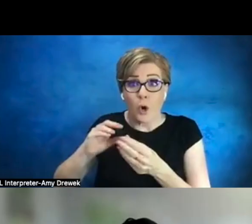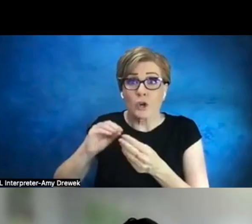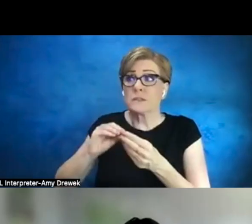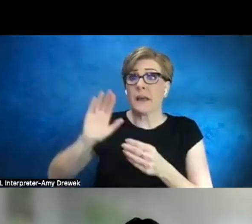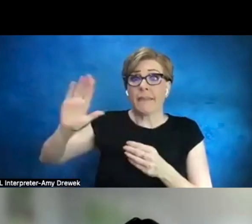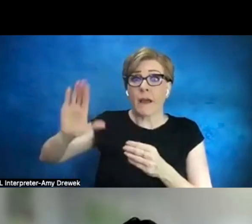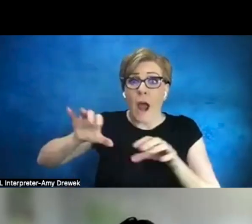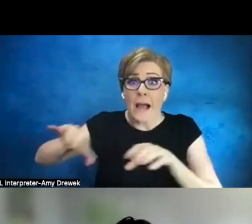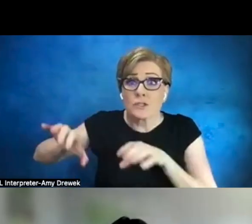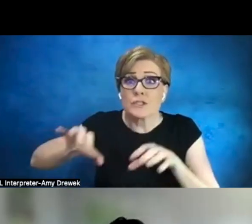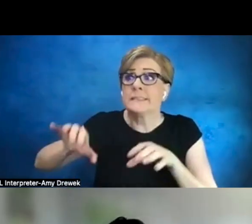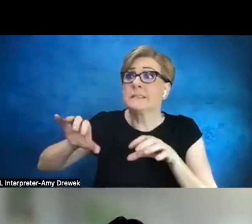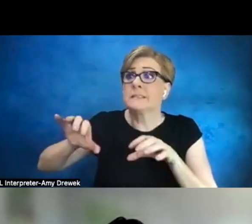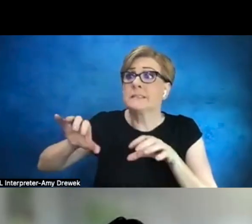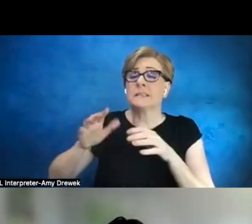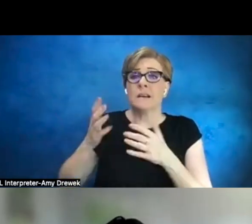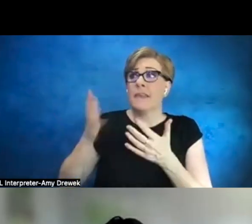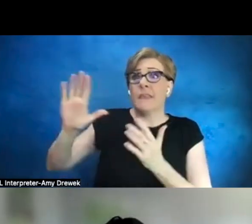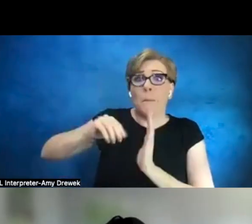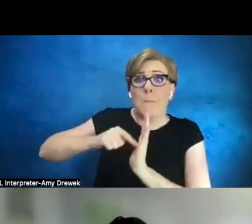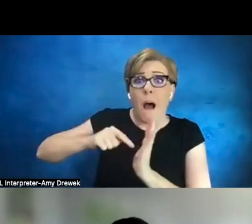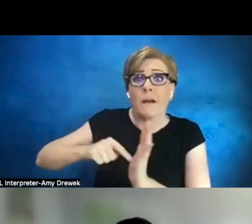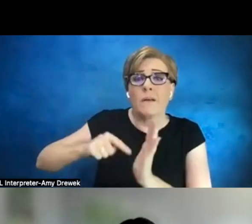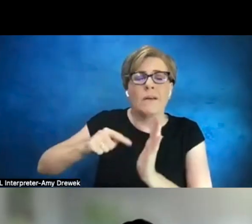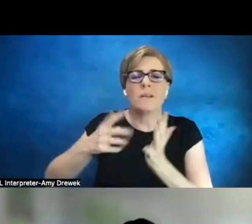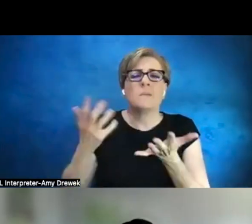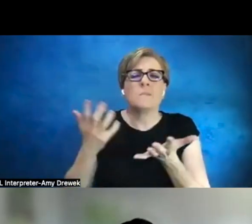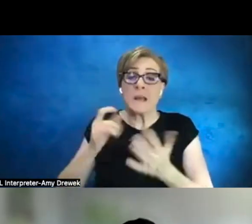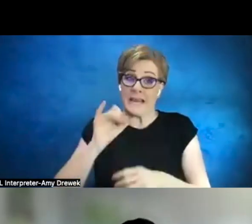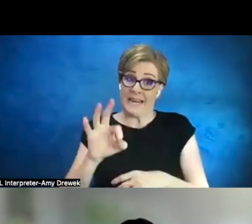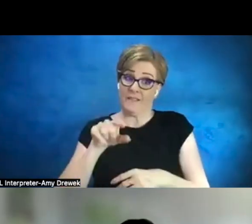if you share out, if you are going to be on camera, please make sure to share a quick